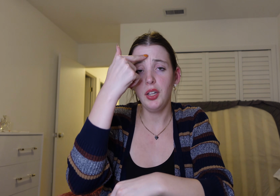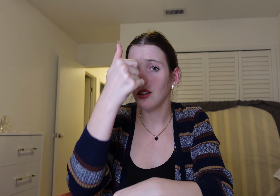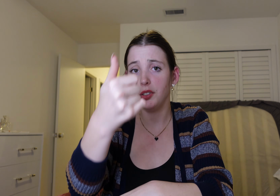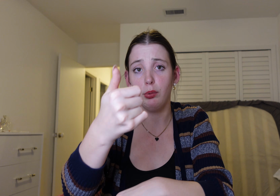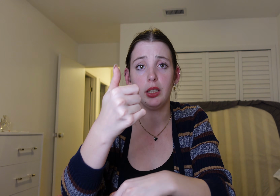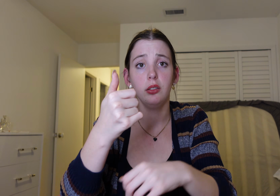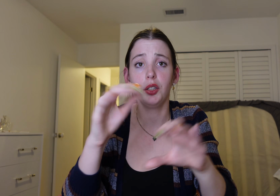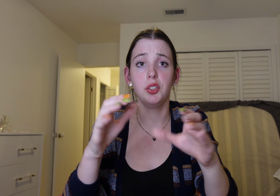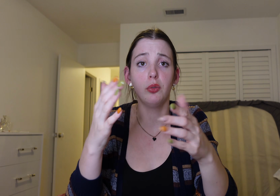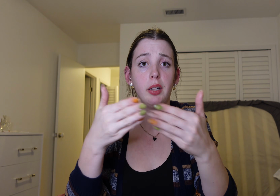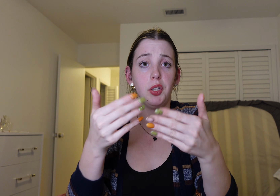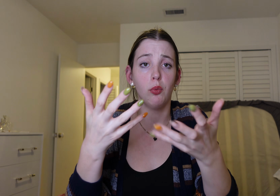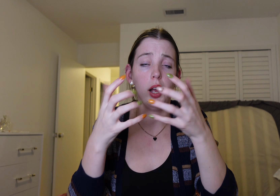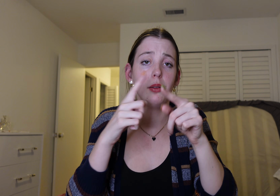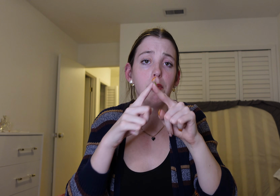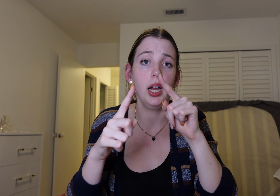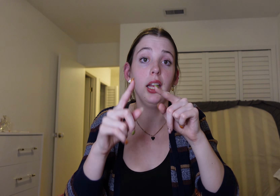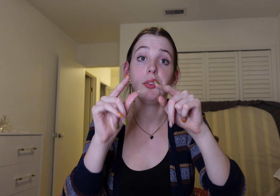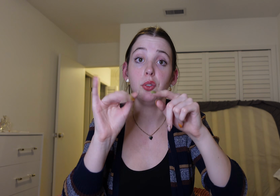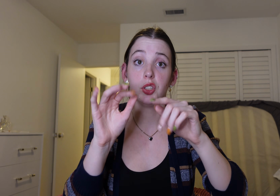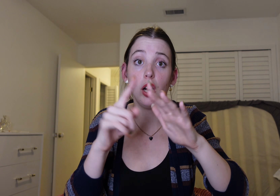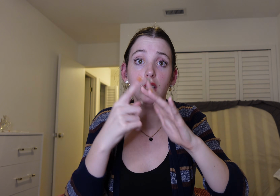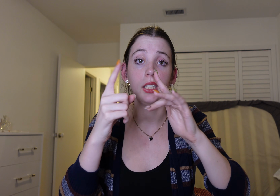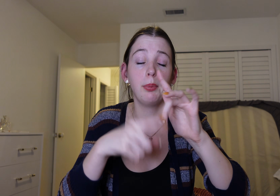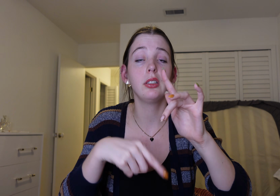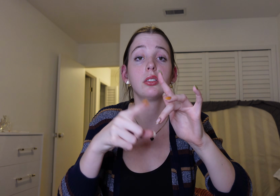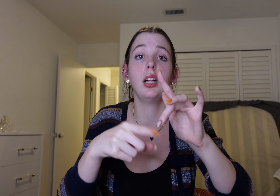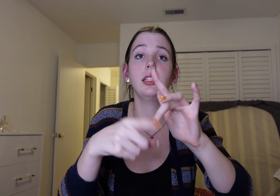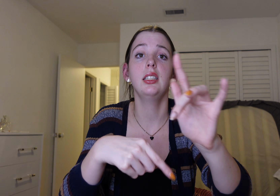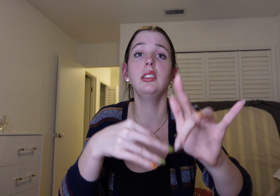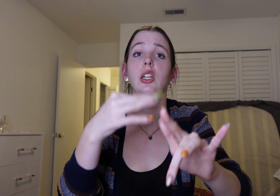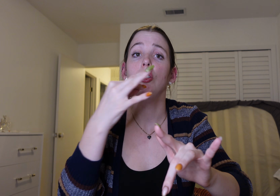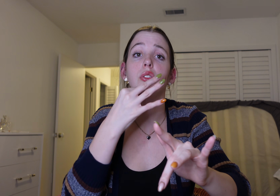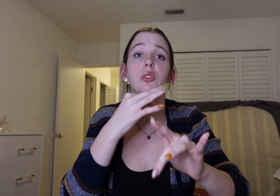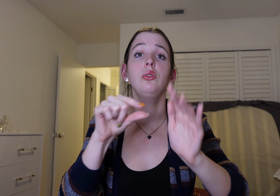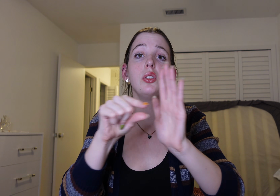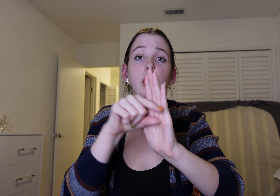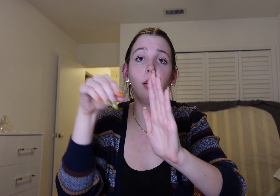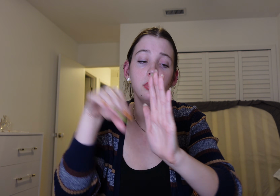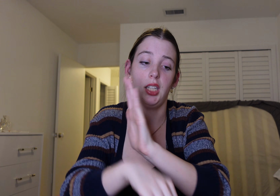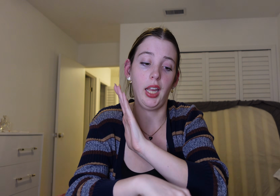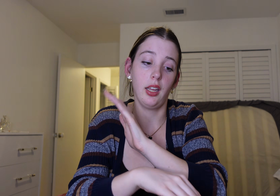you have free will, you can do whatever you want, but if you start skipping those classes, soon your grade will tank